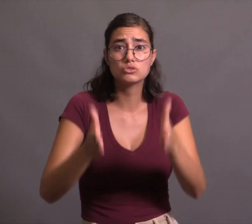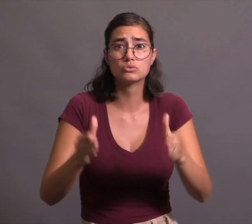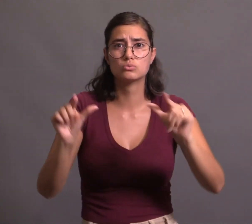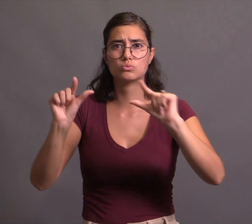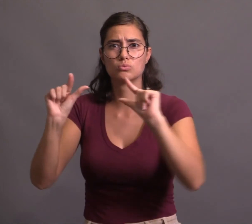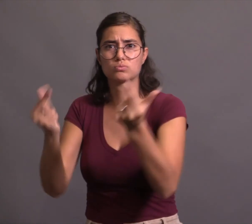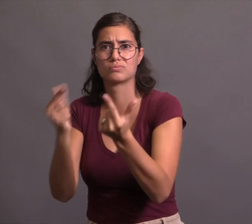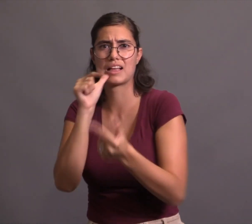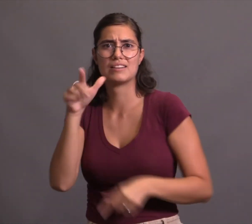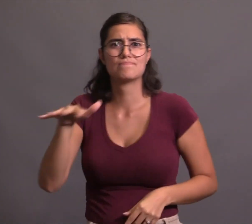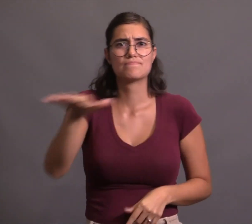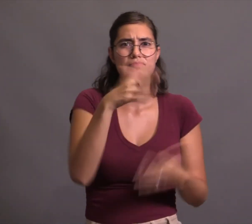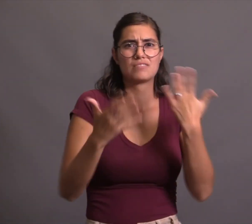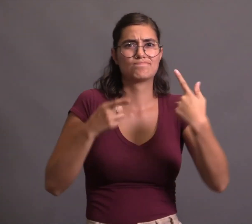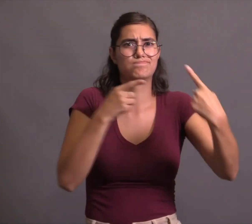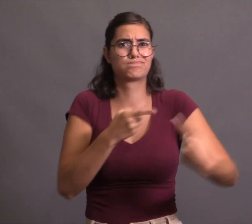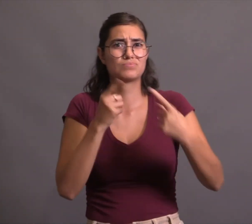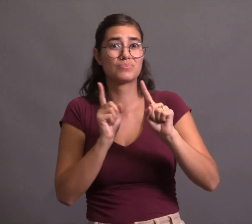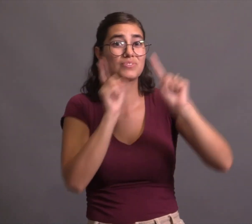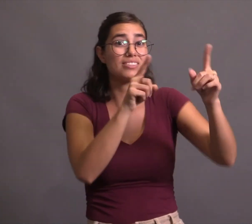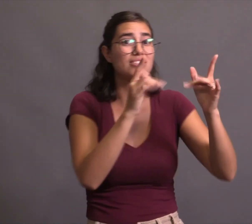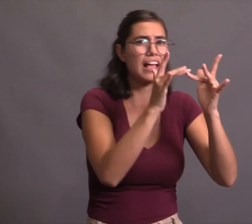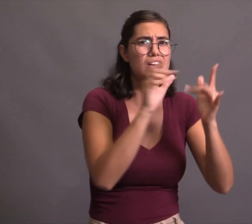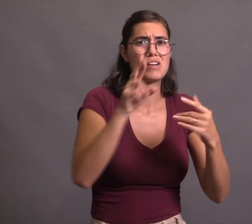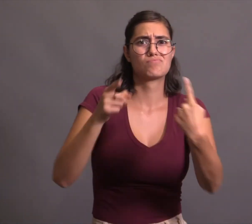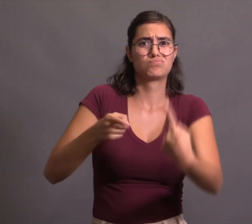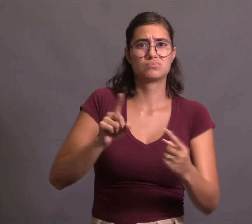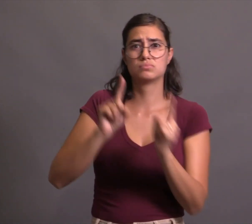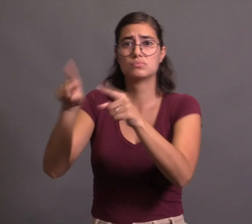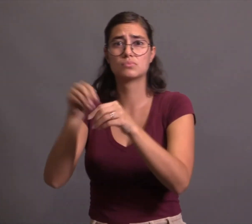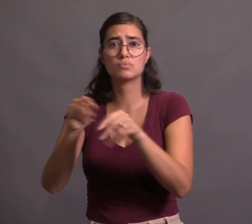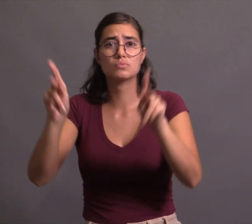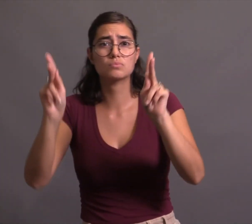to groups that might otherwise struggle to attend virtually or in-person.